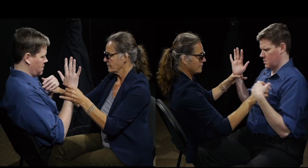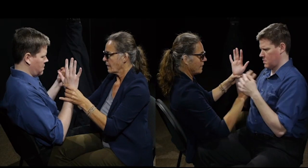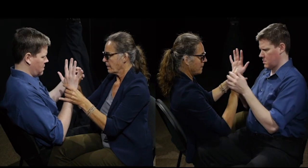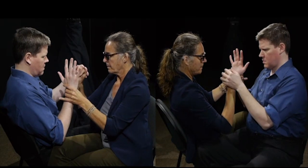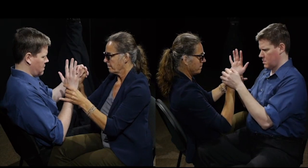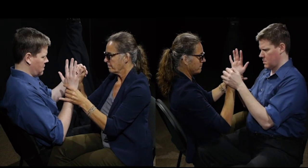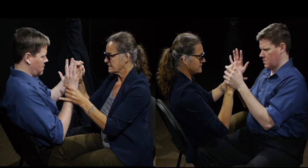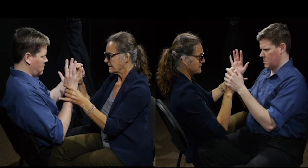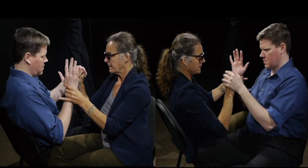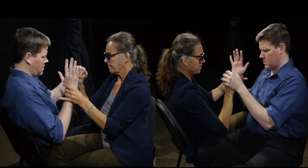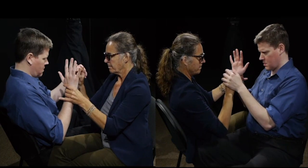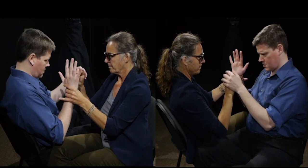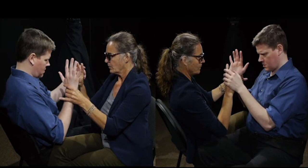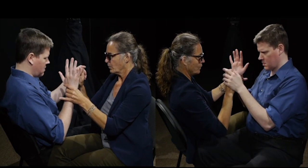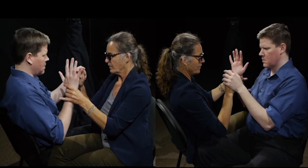That is the "movement-contact type".